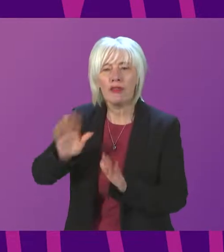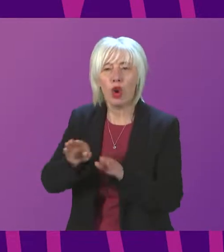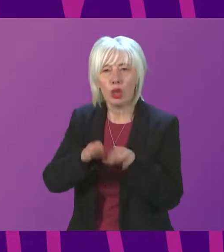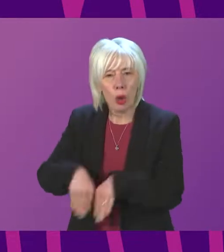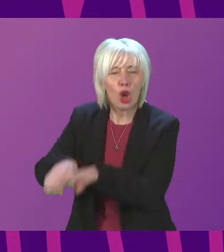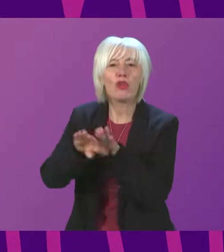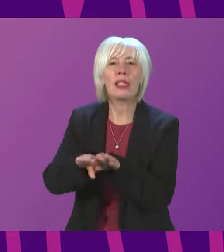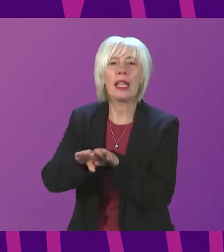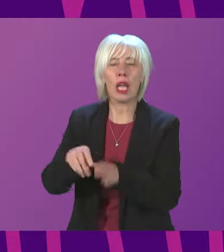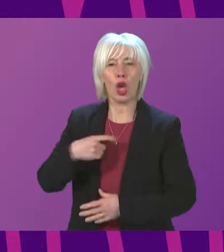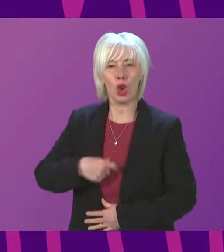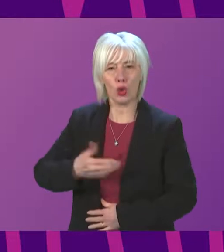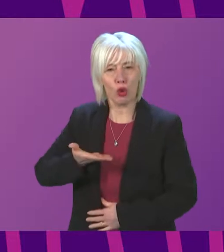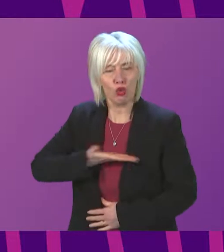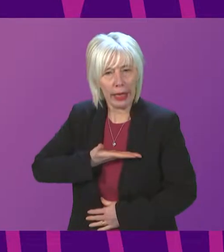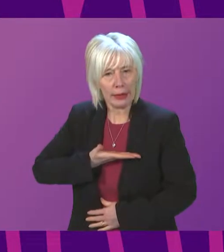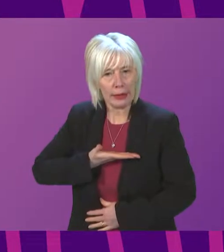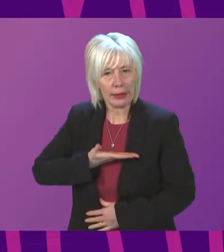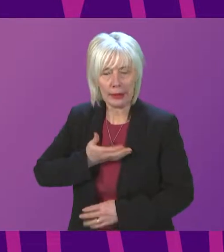human rights and their peace and freedom.